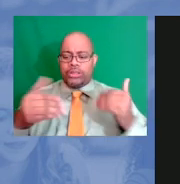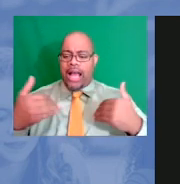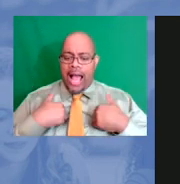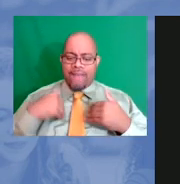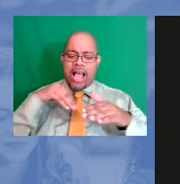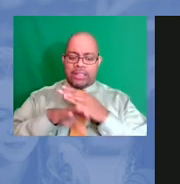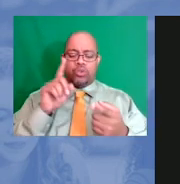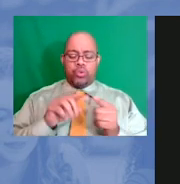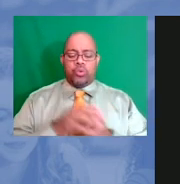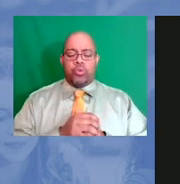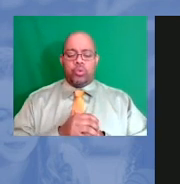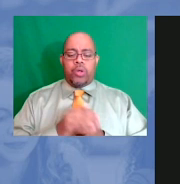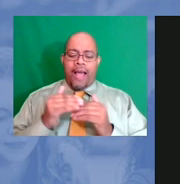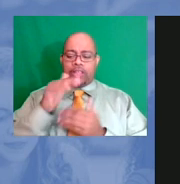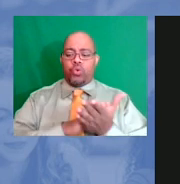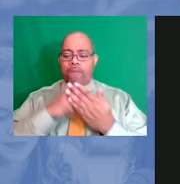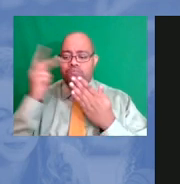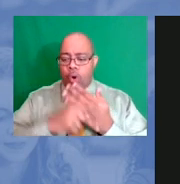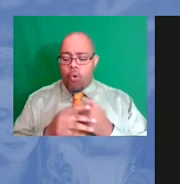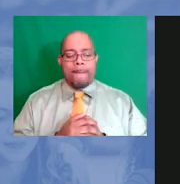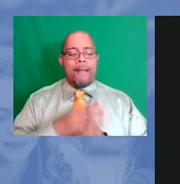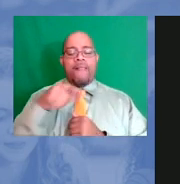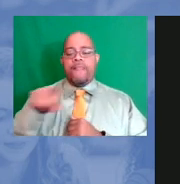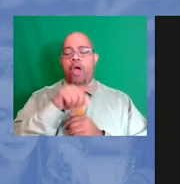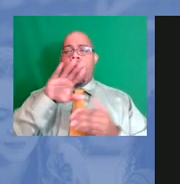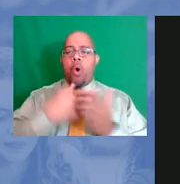ACADEMIC PROGRAMMING AND THEY ARE ALL BEING TAUGHT TO THE STANDARDS ON GRADE LEVEL THAT